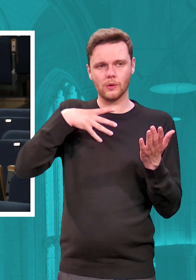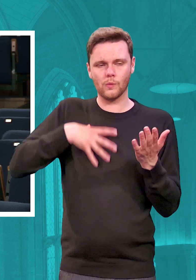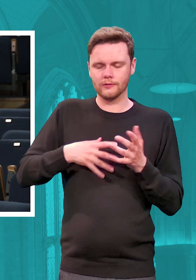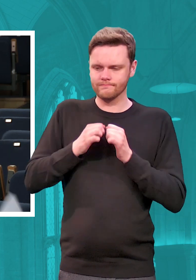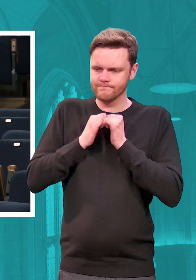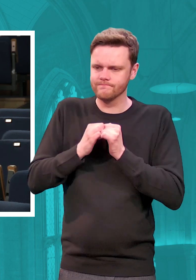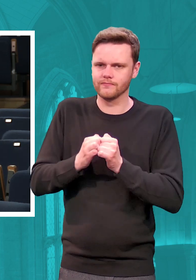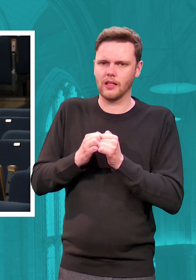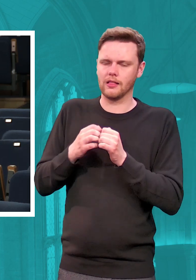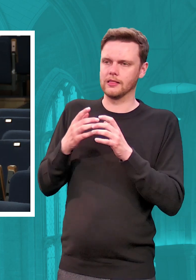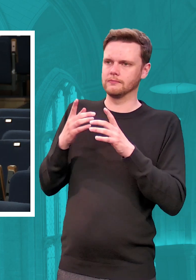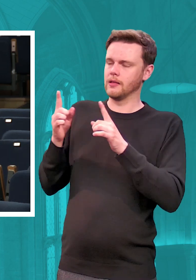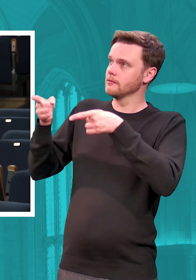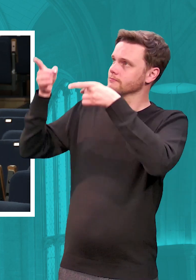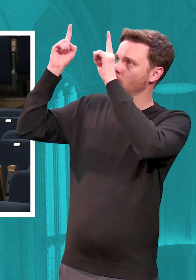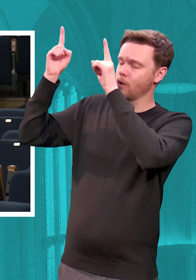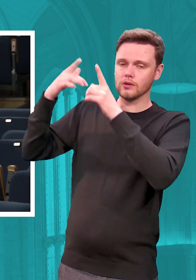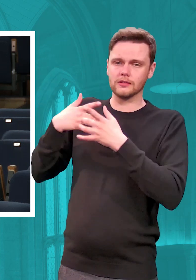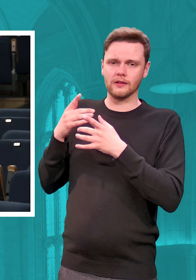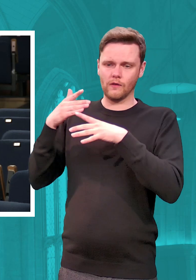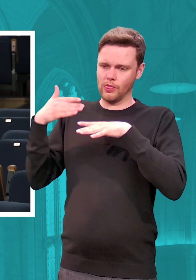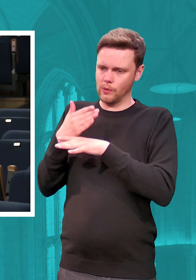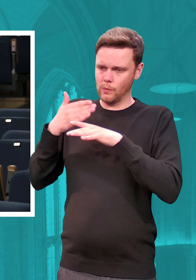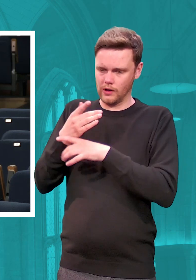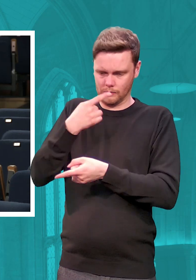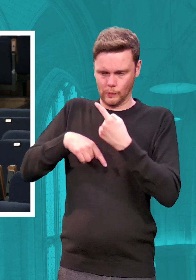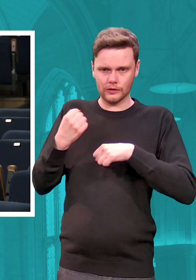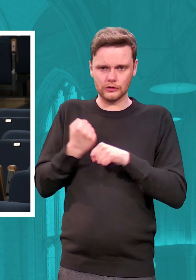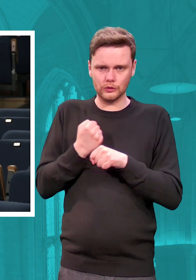of God in the work for which the Trustees are responsible.